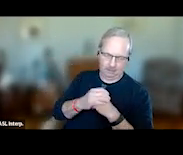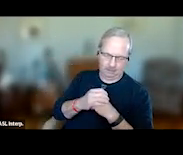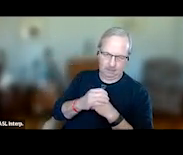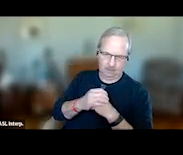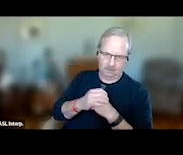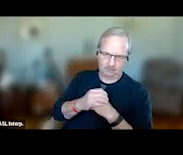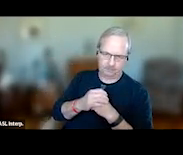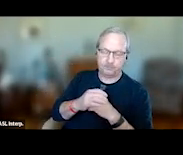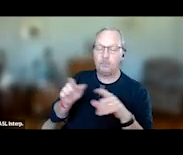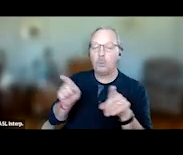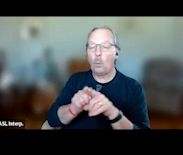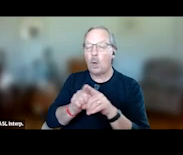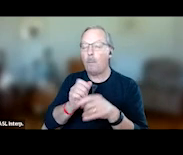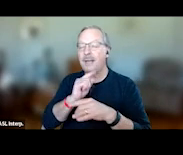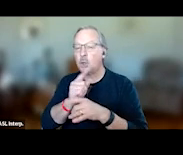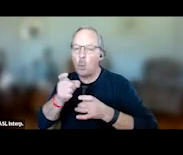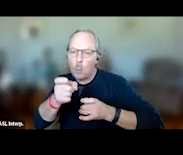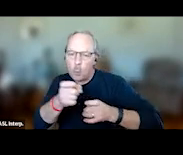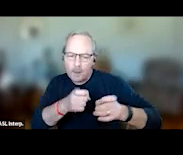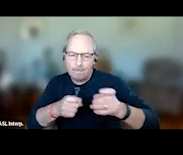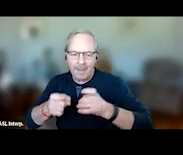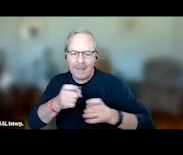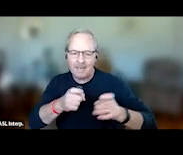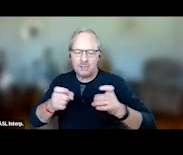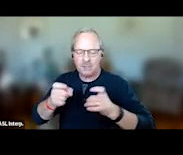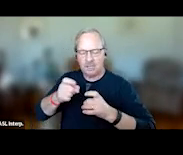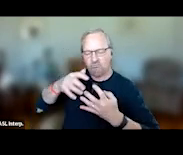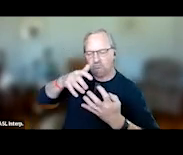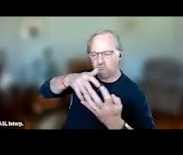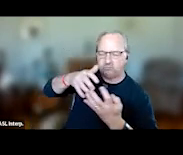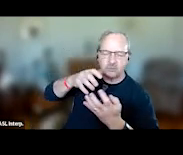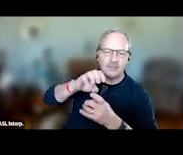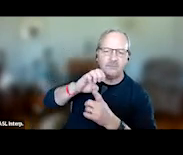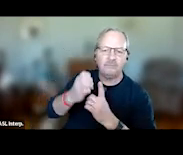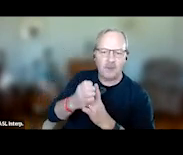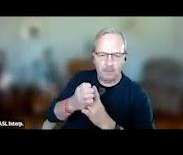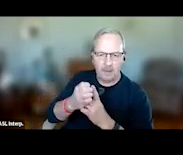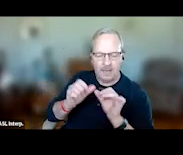We can also make sure to manage the social environment. We can keep consistent schedules and if things are